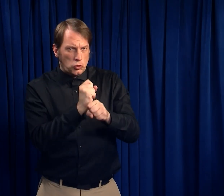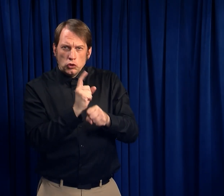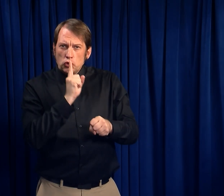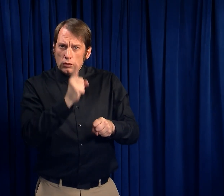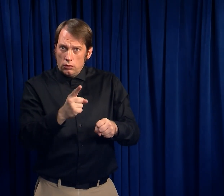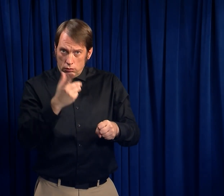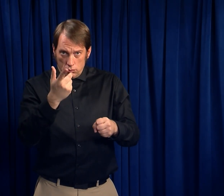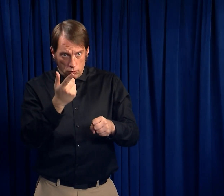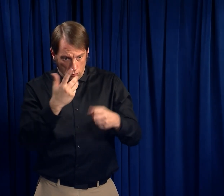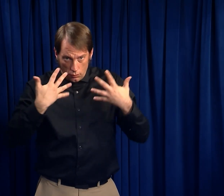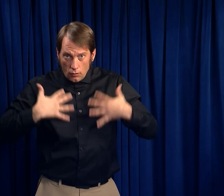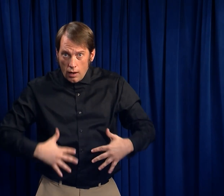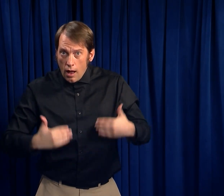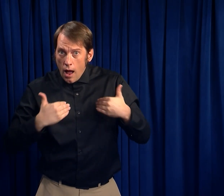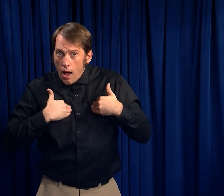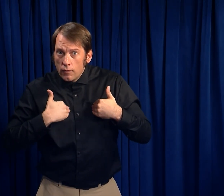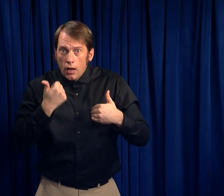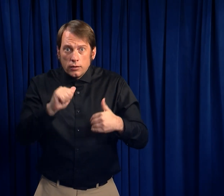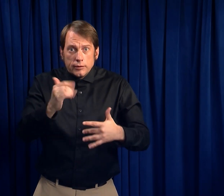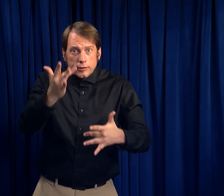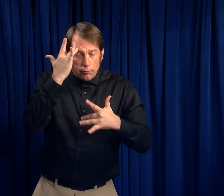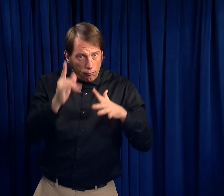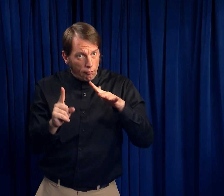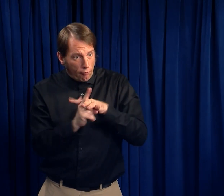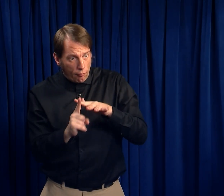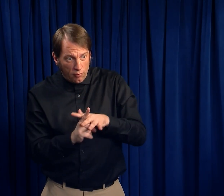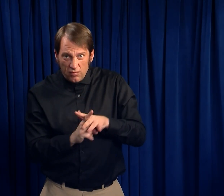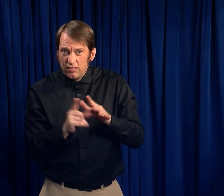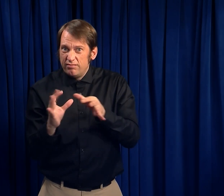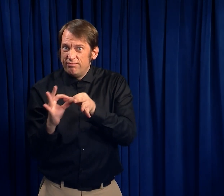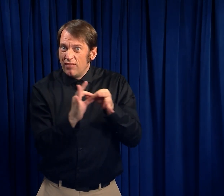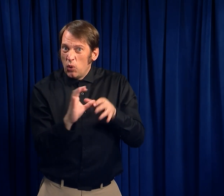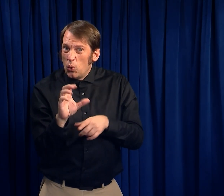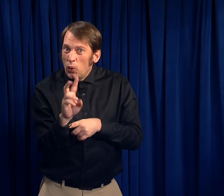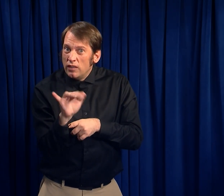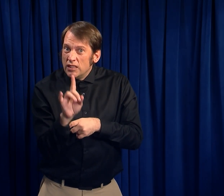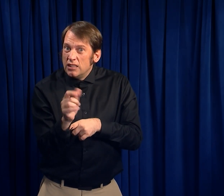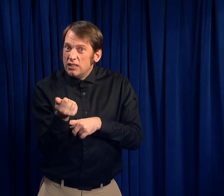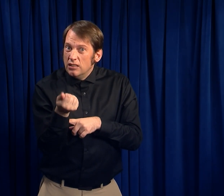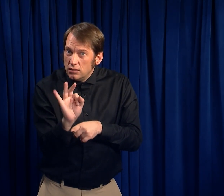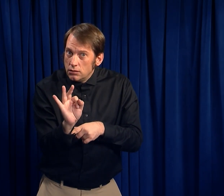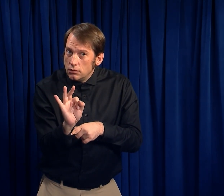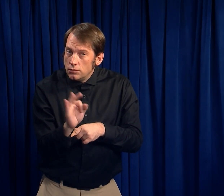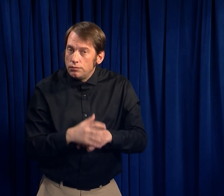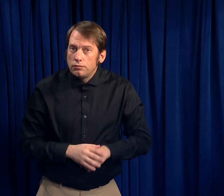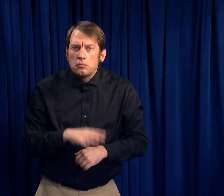It is important to take care of your health and monitor yourself for any symptoms of COVID-19.